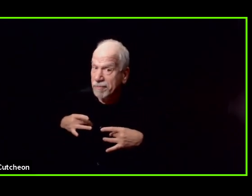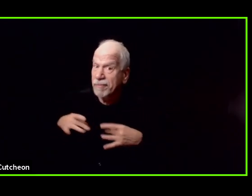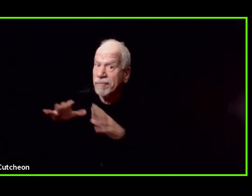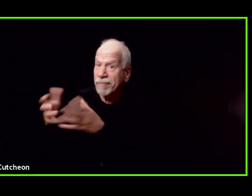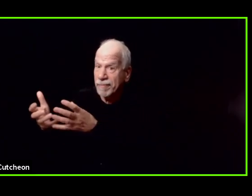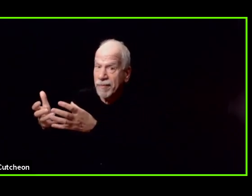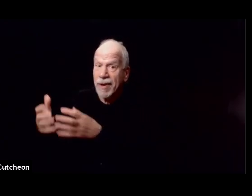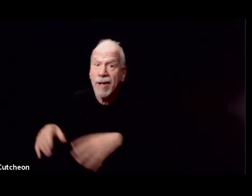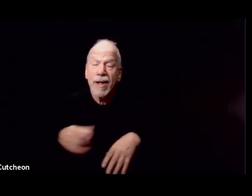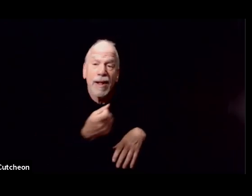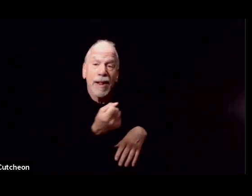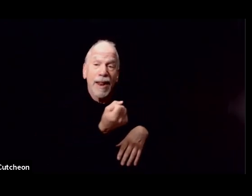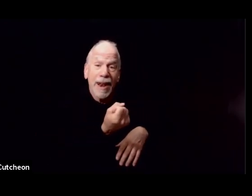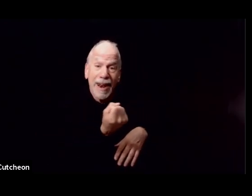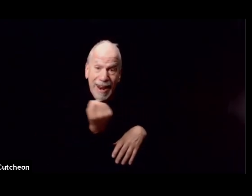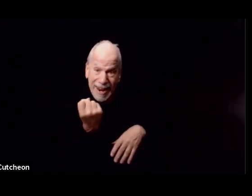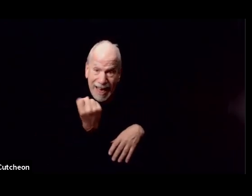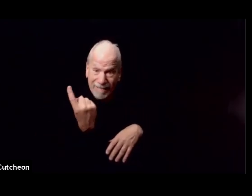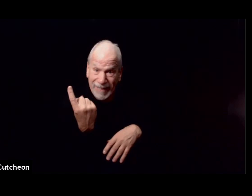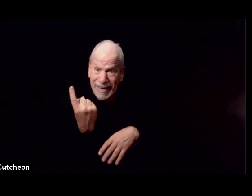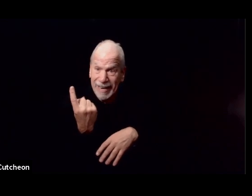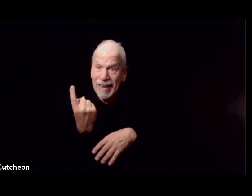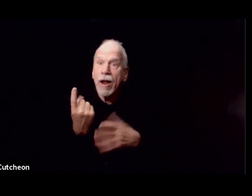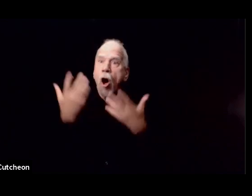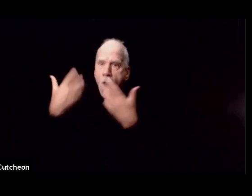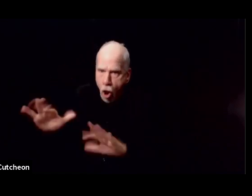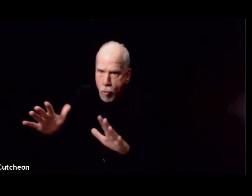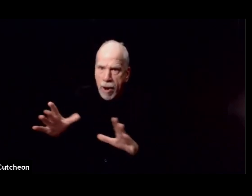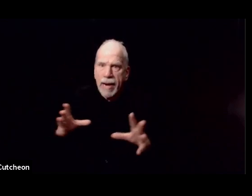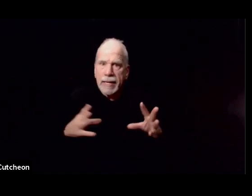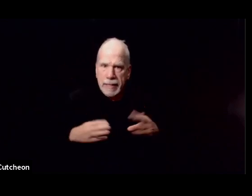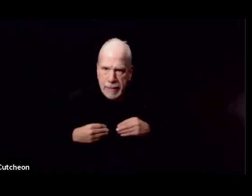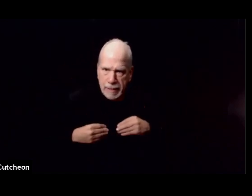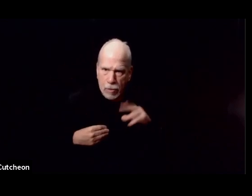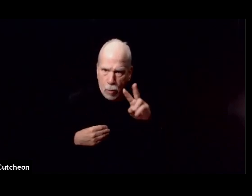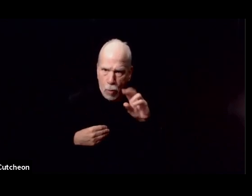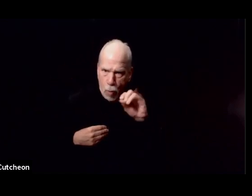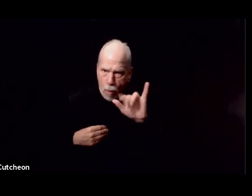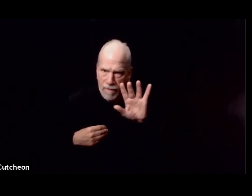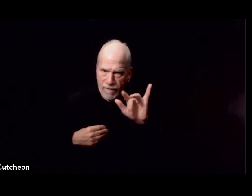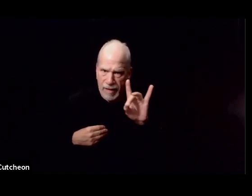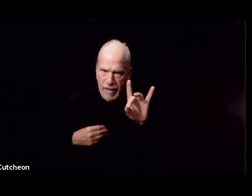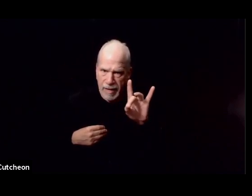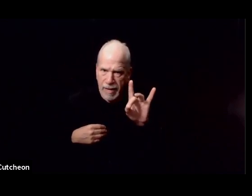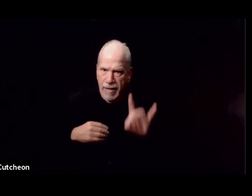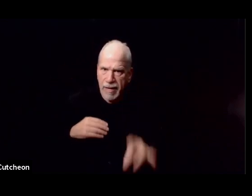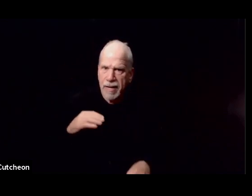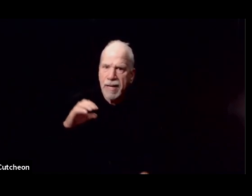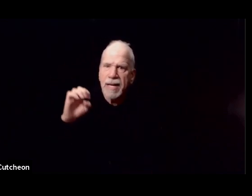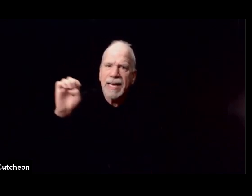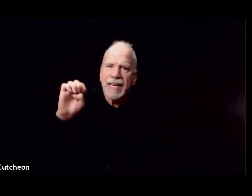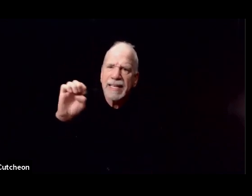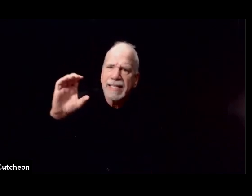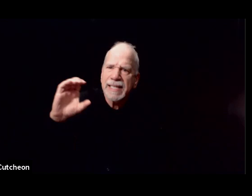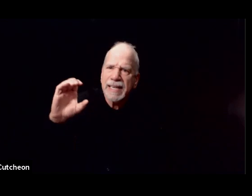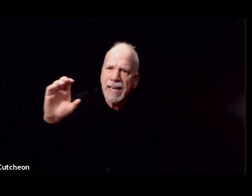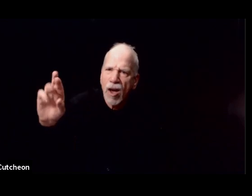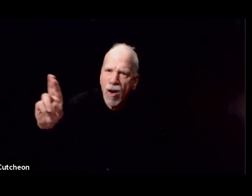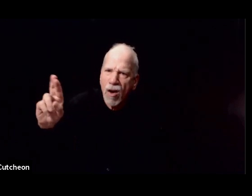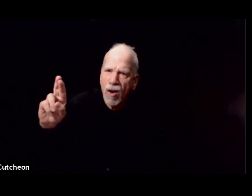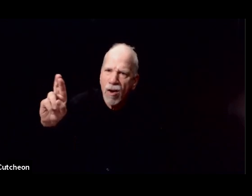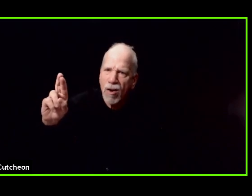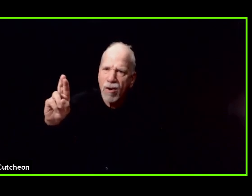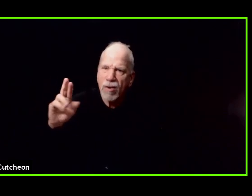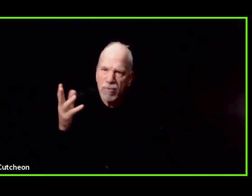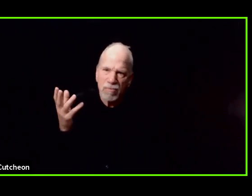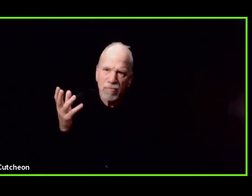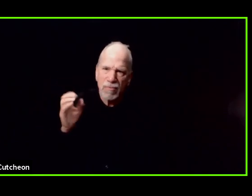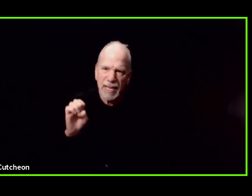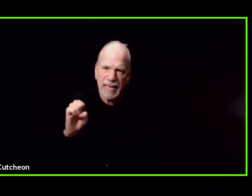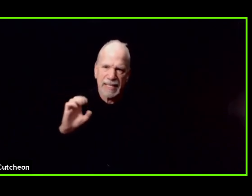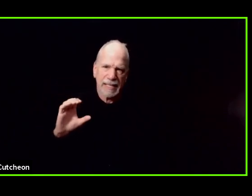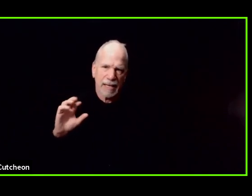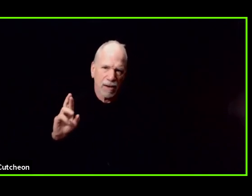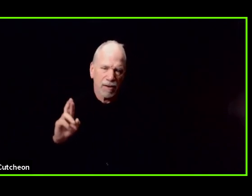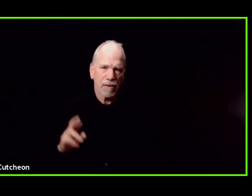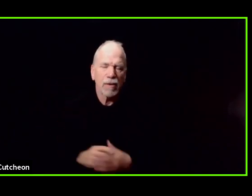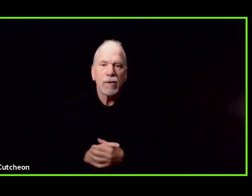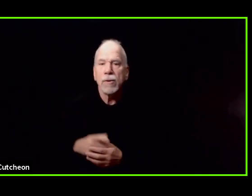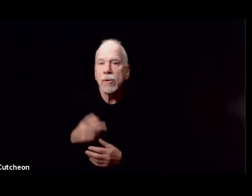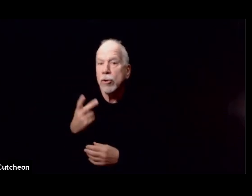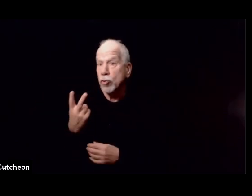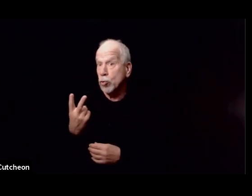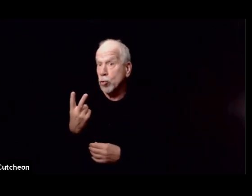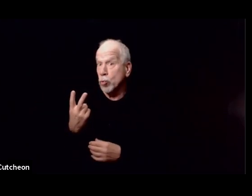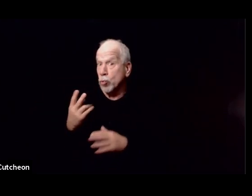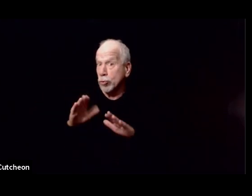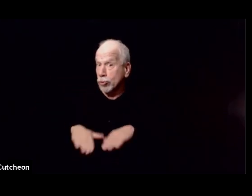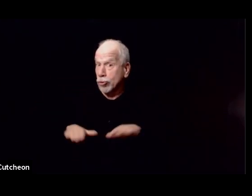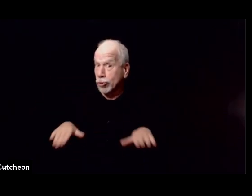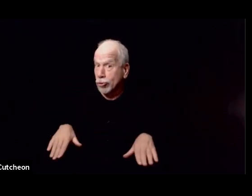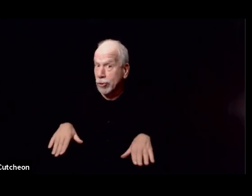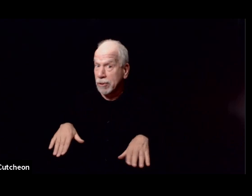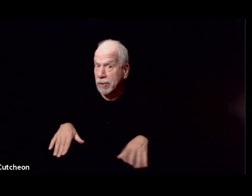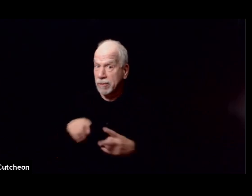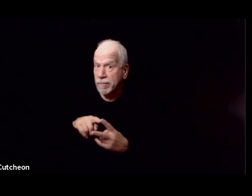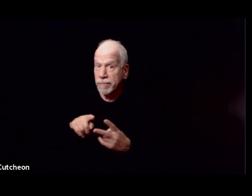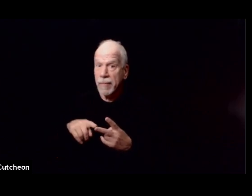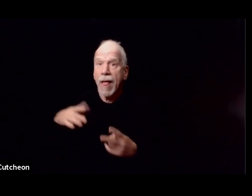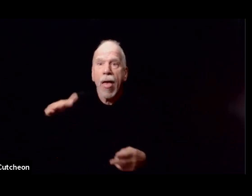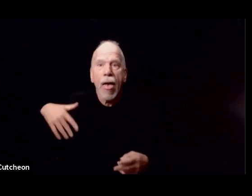with COVID either through PCR or by serology and - who were not confirmed by laboratory